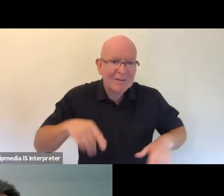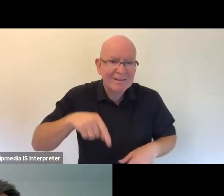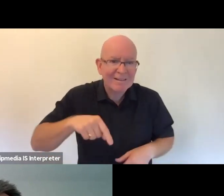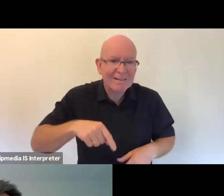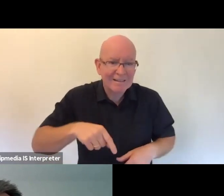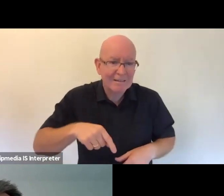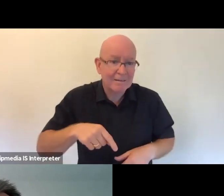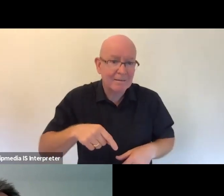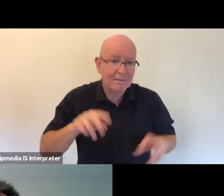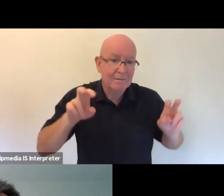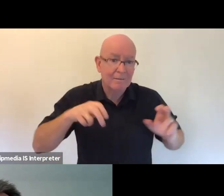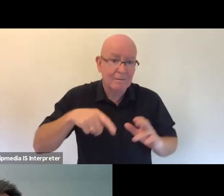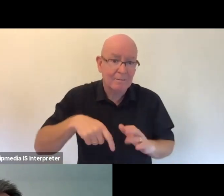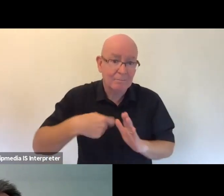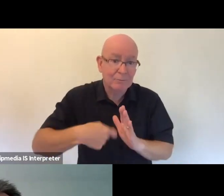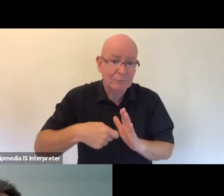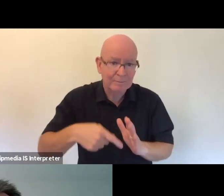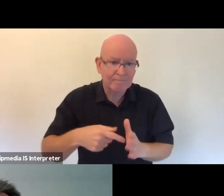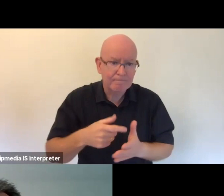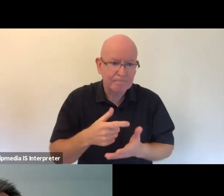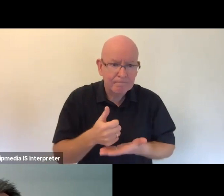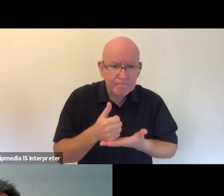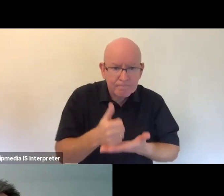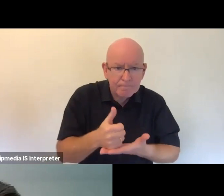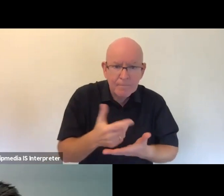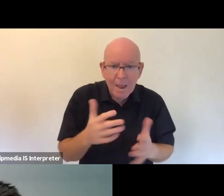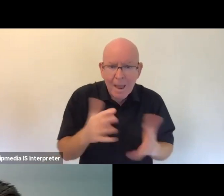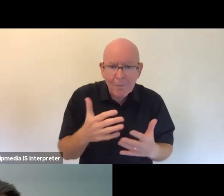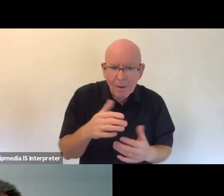I think that there is a key issue